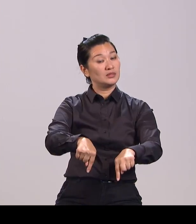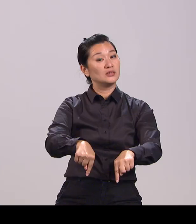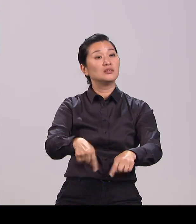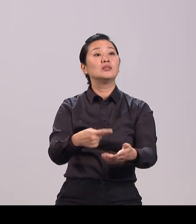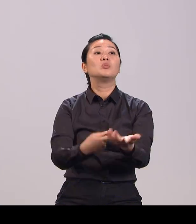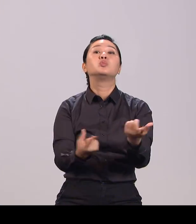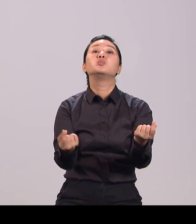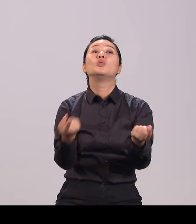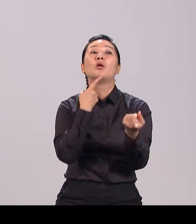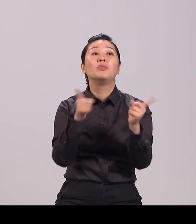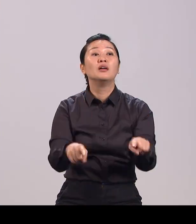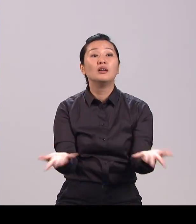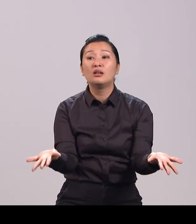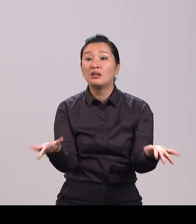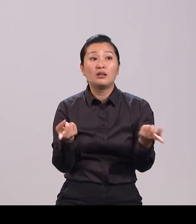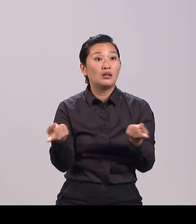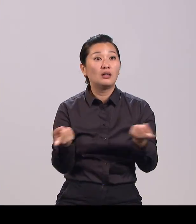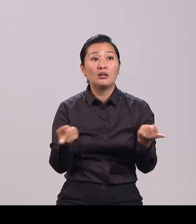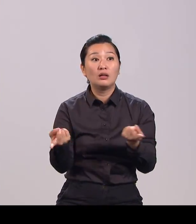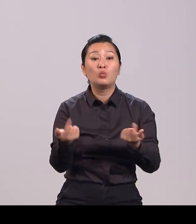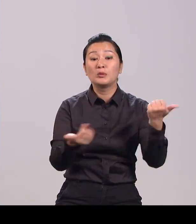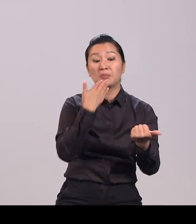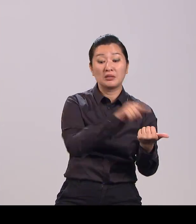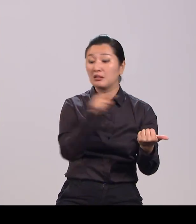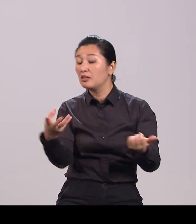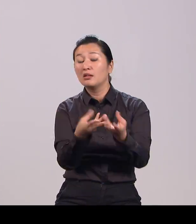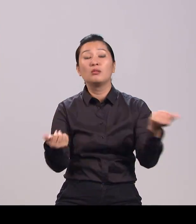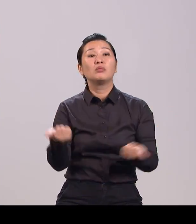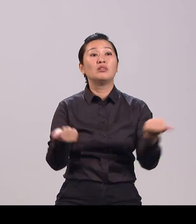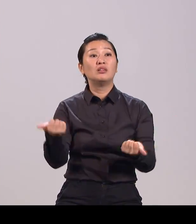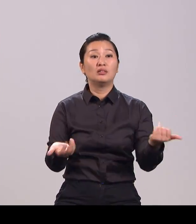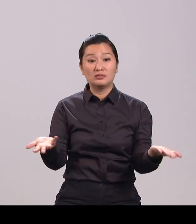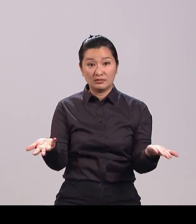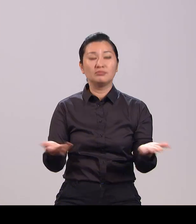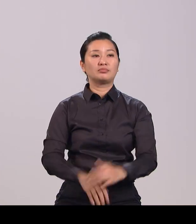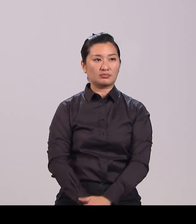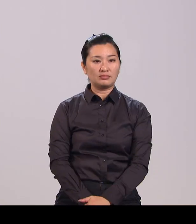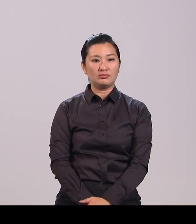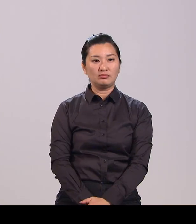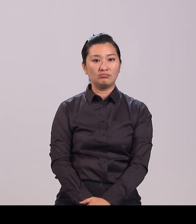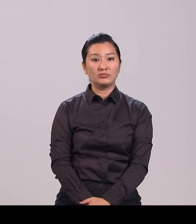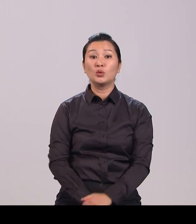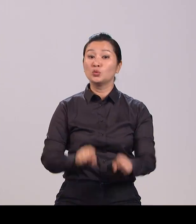That answer to the question comes down to our collective resolve to stand together with one another.